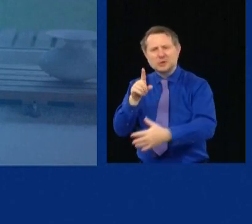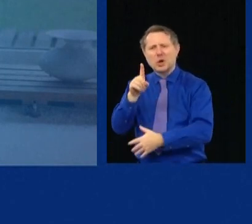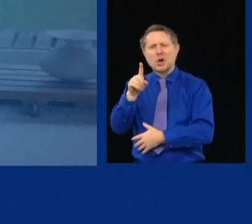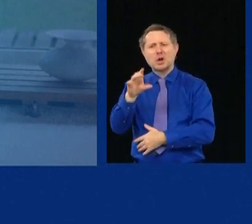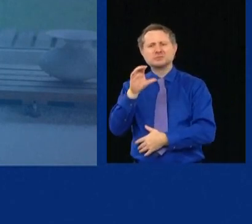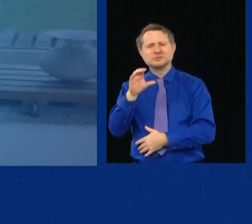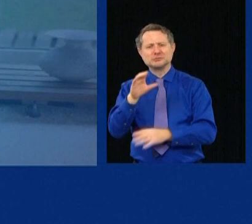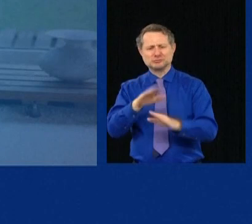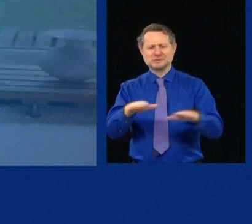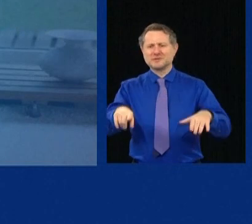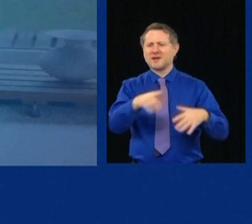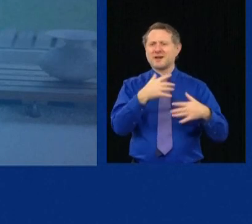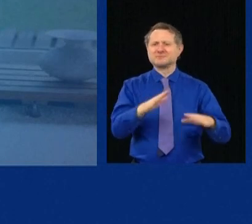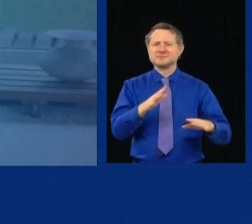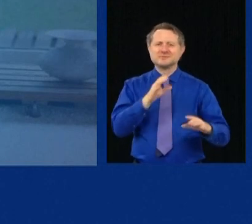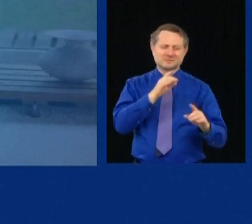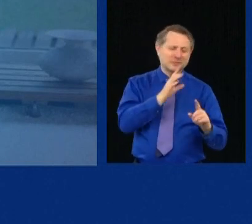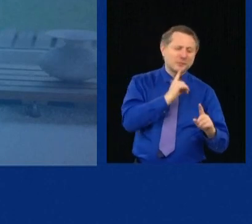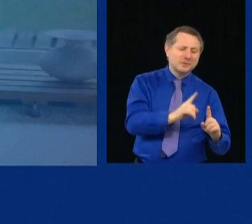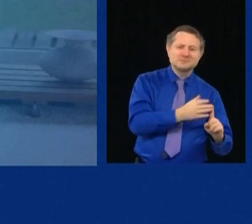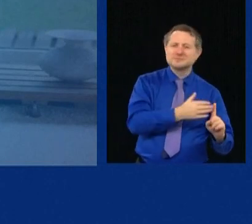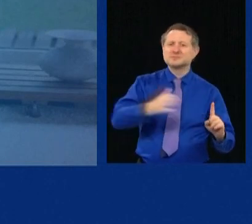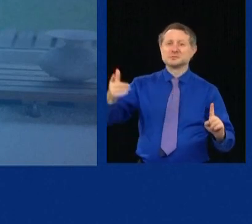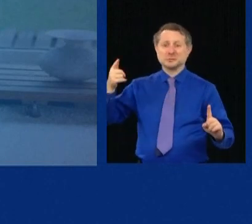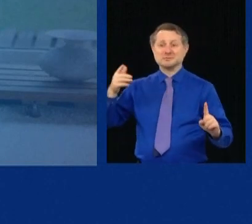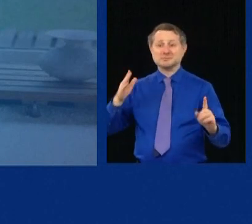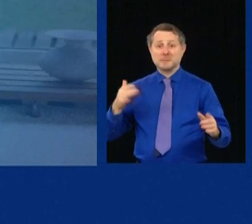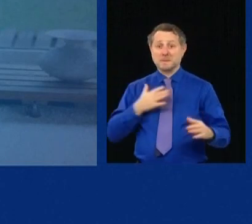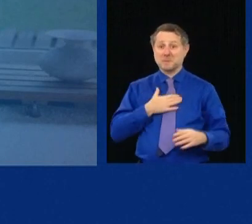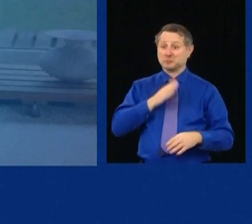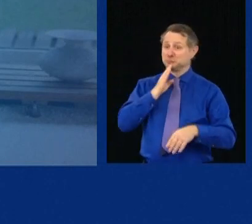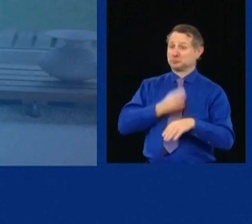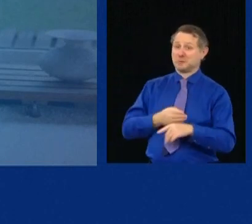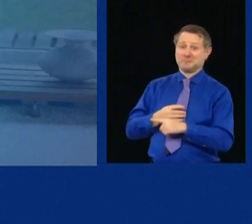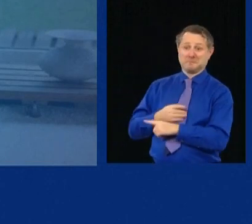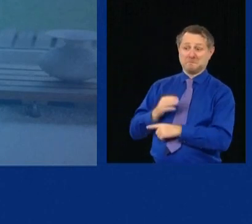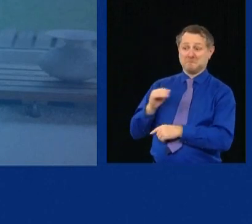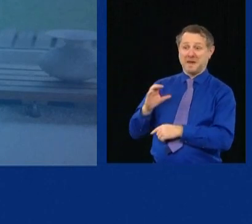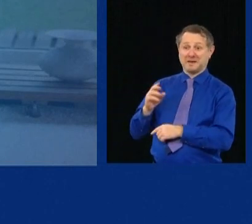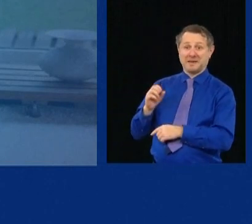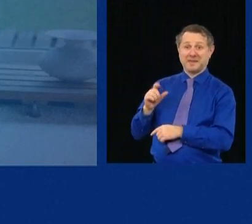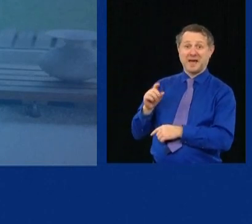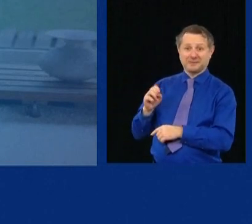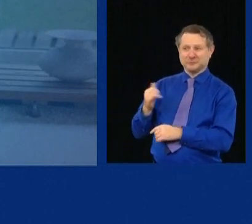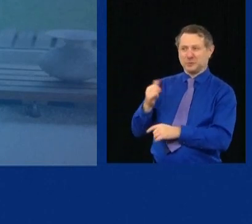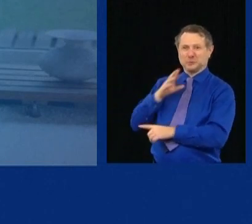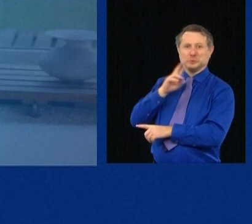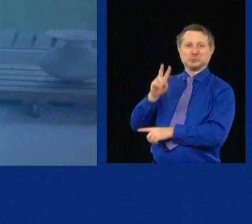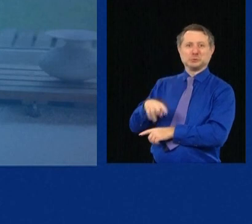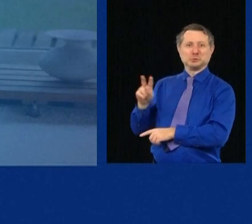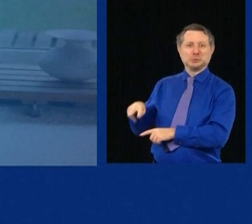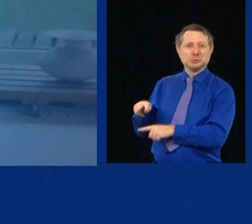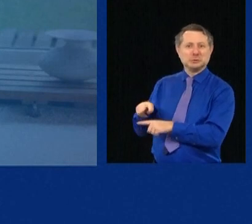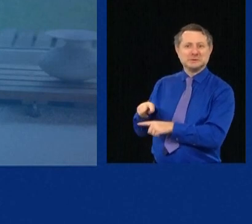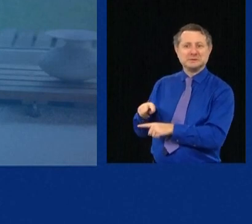OKAY. WHAT DO WE KNOW NOW? WE'RE STUDYING 100 CHILDREN FROM